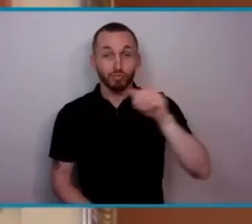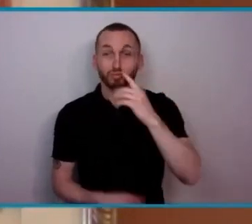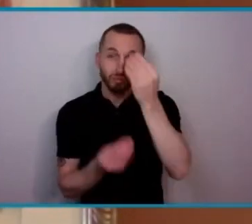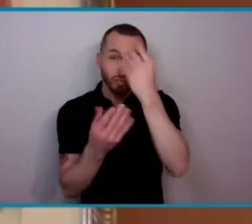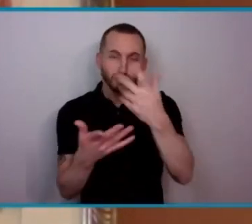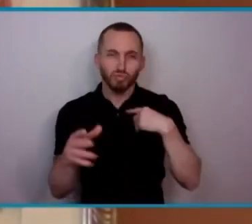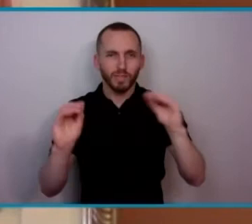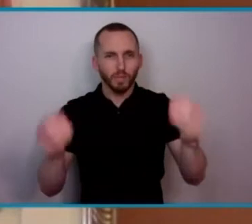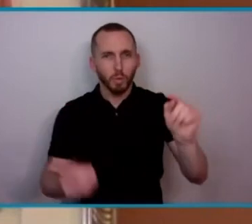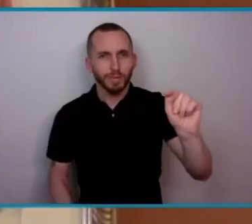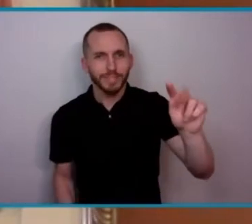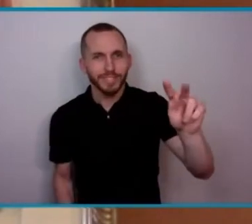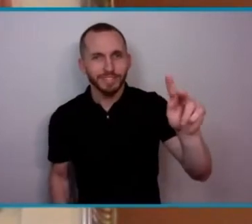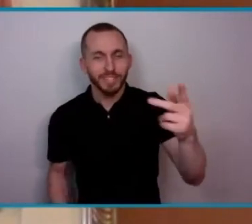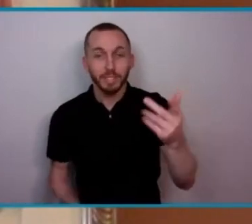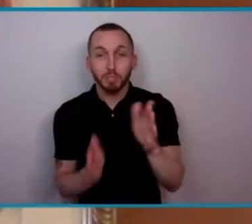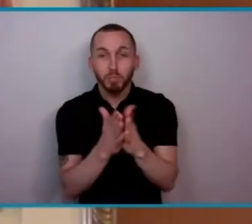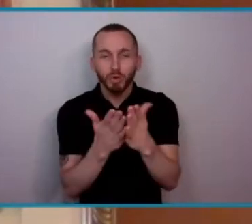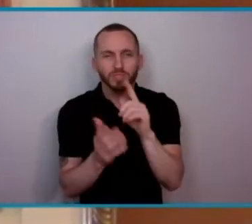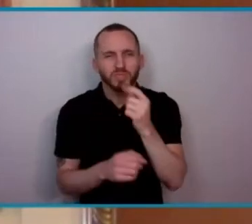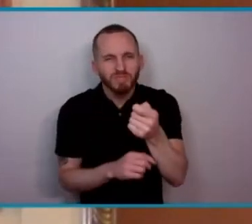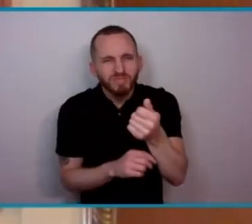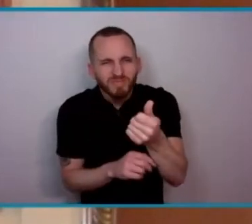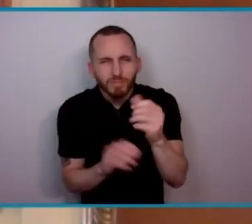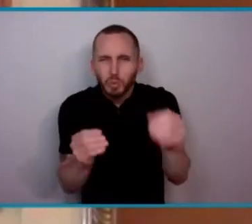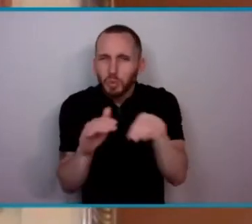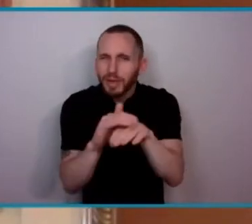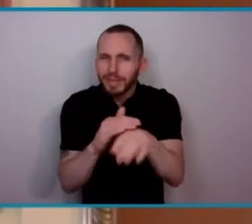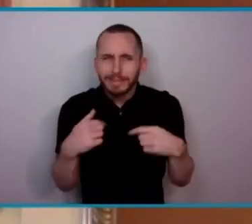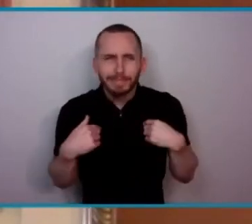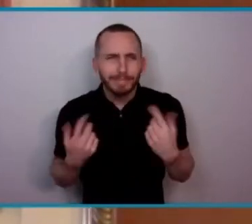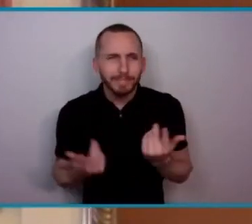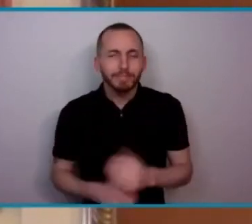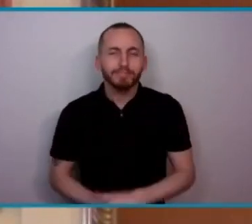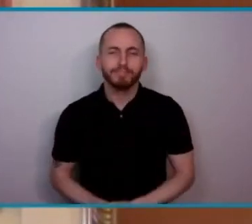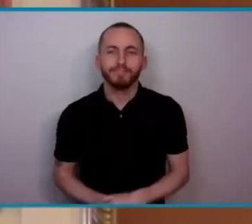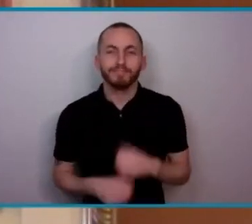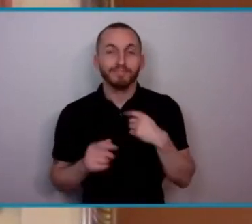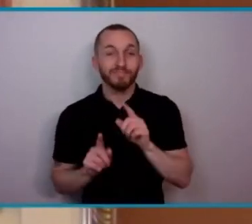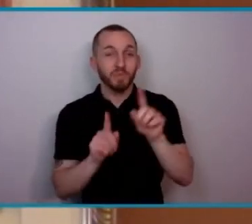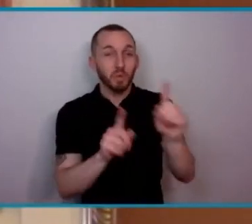access to books, and going to a movie was a big deal.